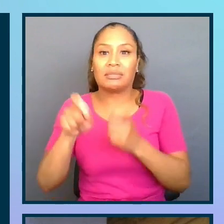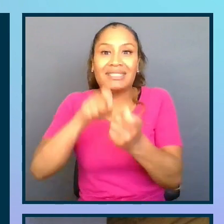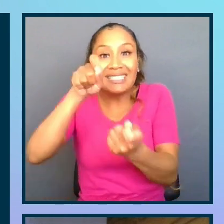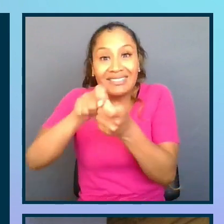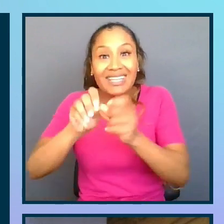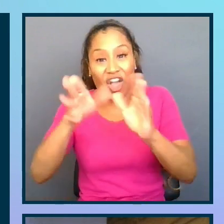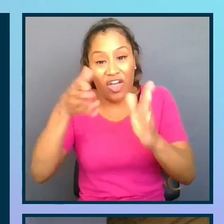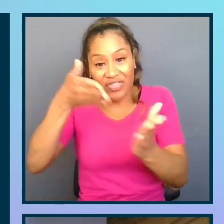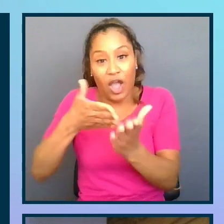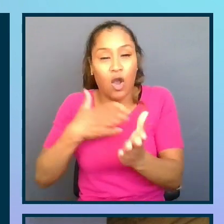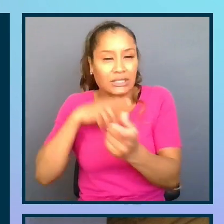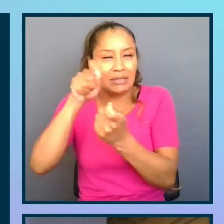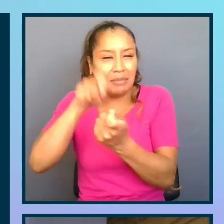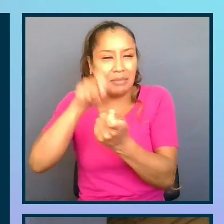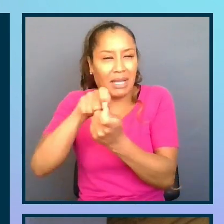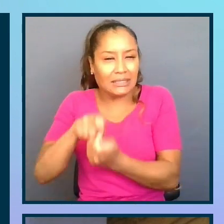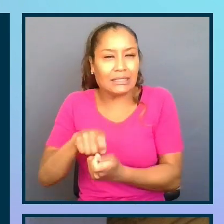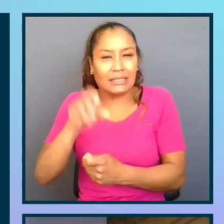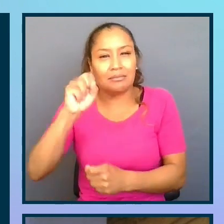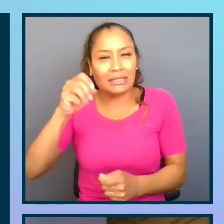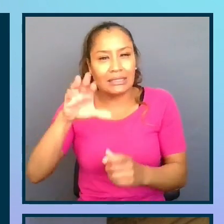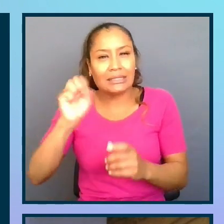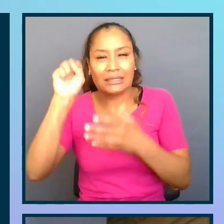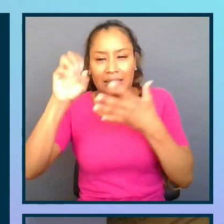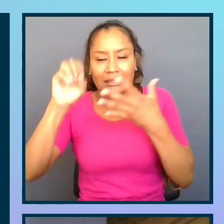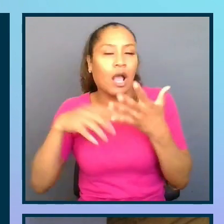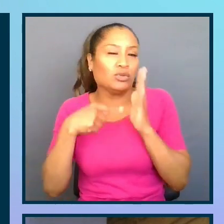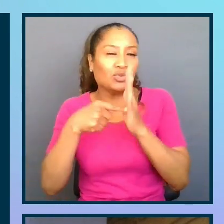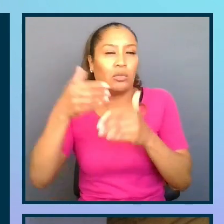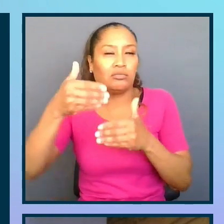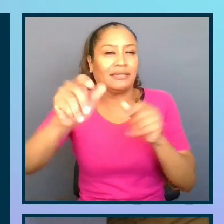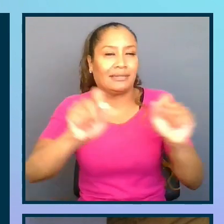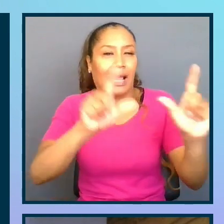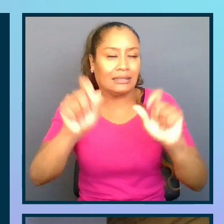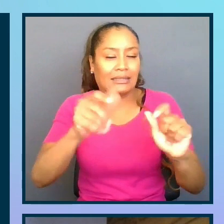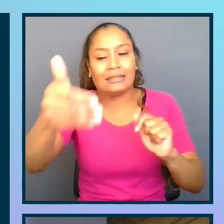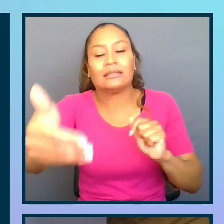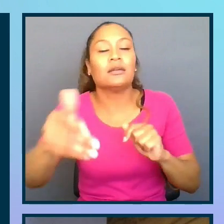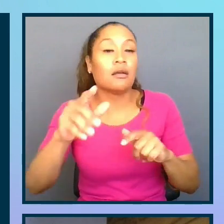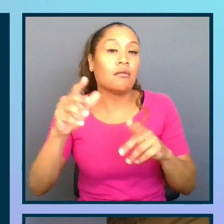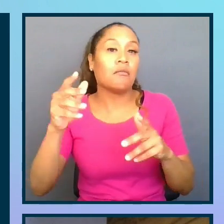And I'll show you some examples in a few slides, but maybe now really importantly,